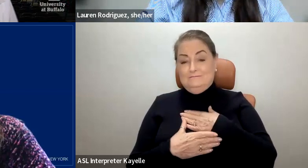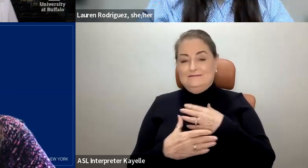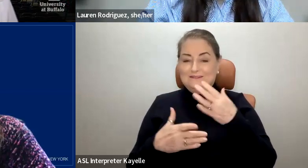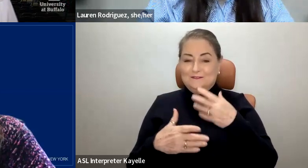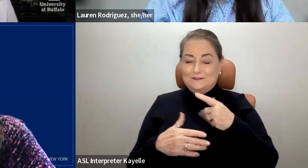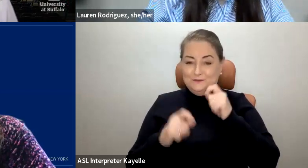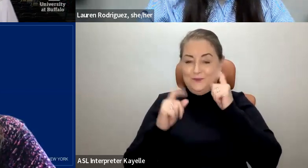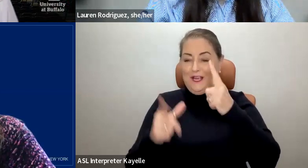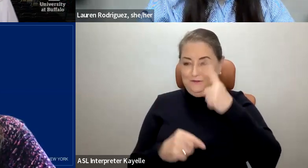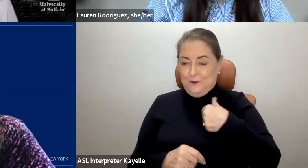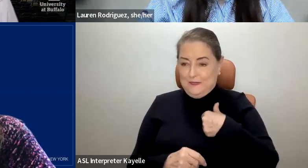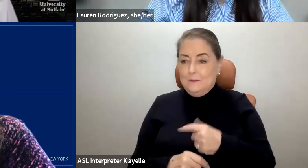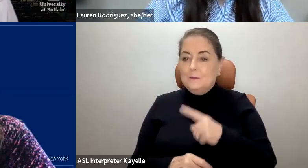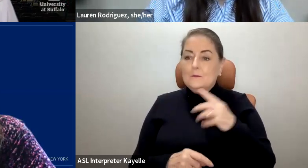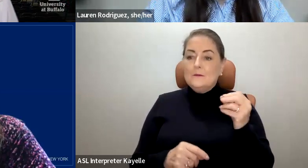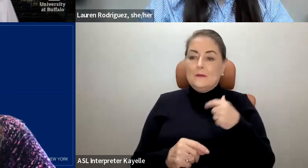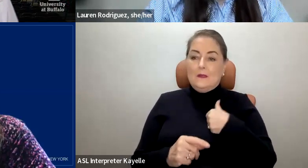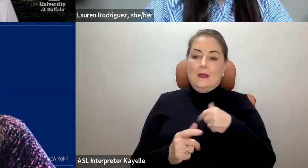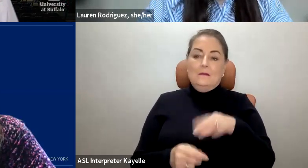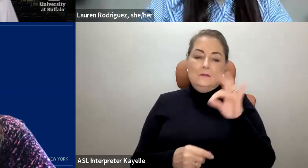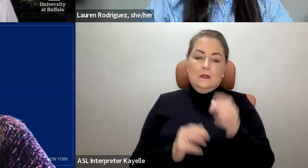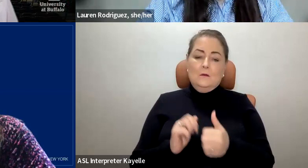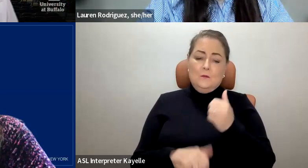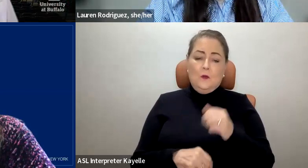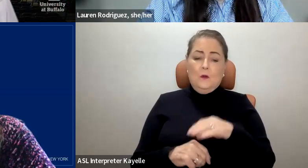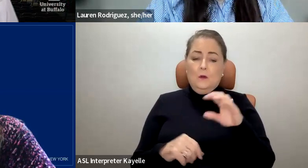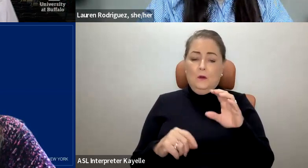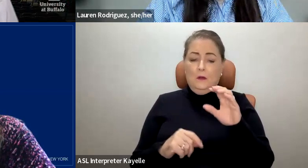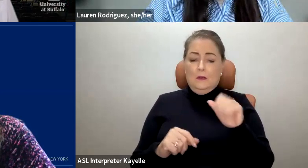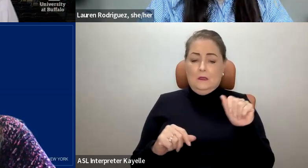before, in general, I have found most ACR are a work of fiction,